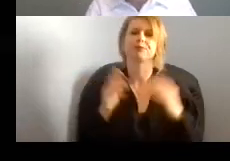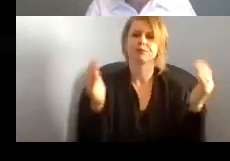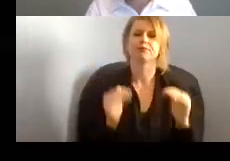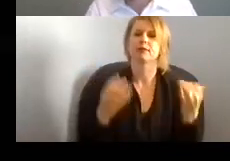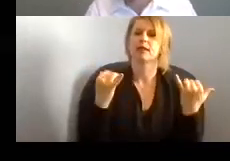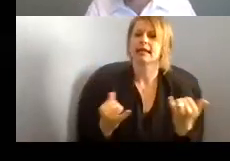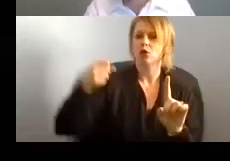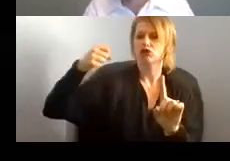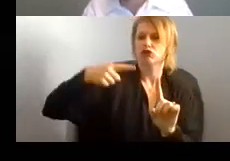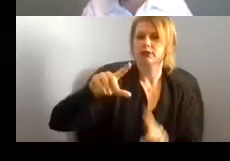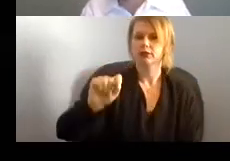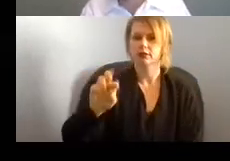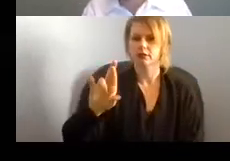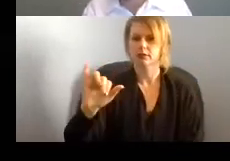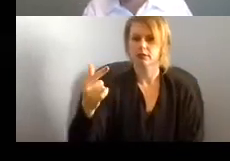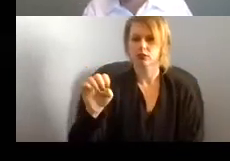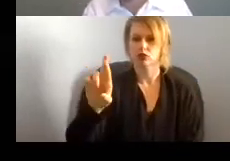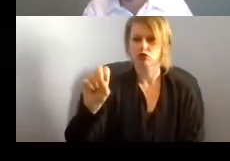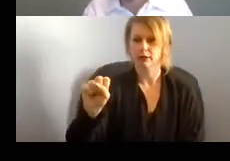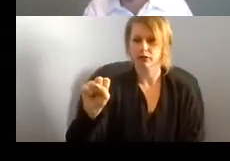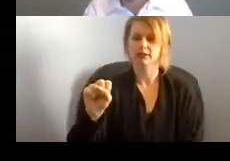Grief triggers are sudden reminders of someone who died that can cause